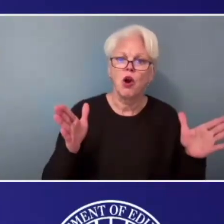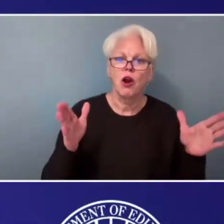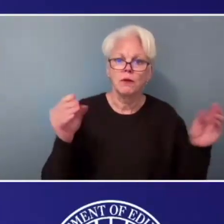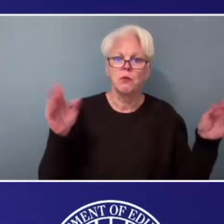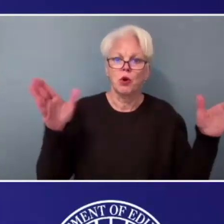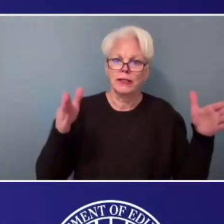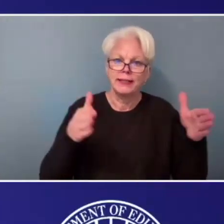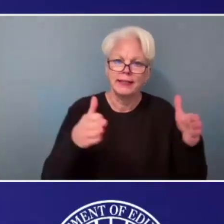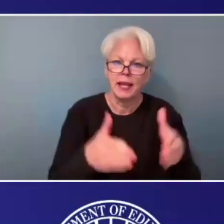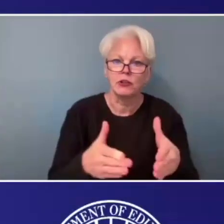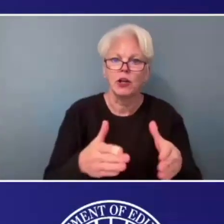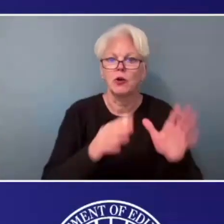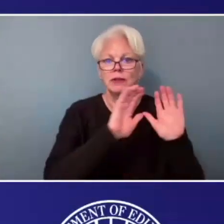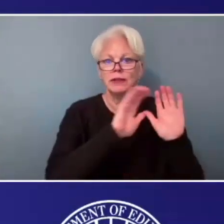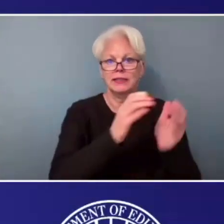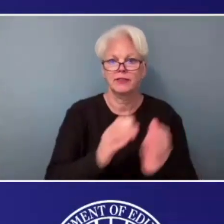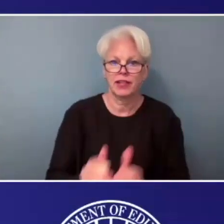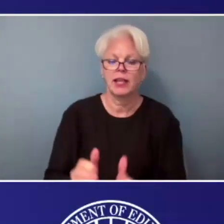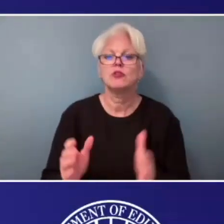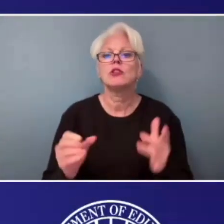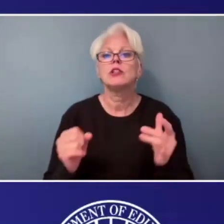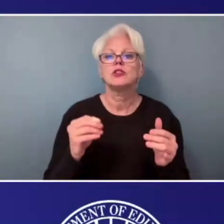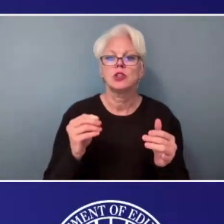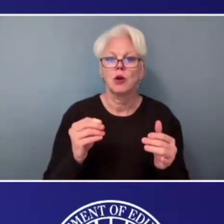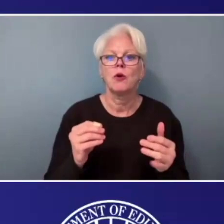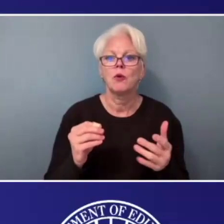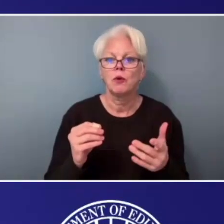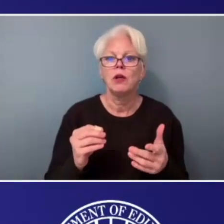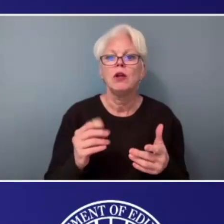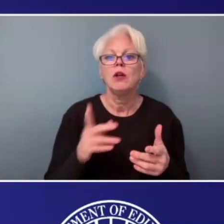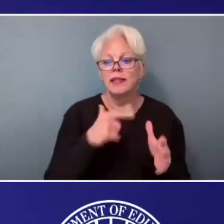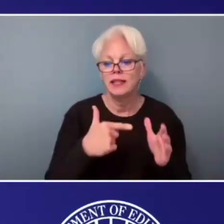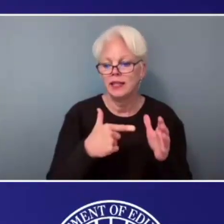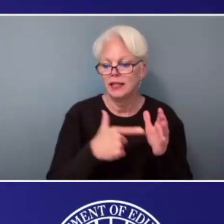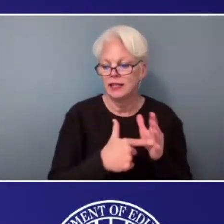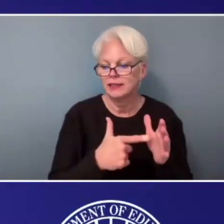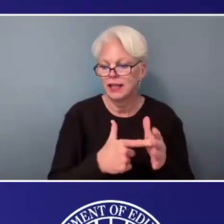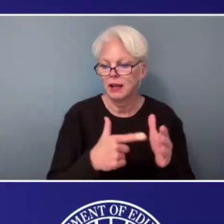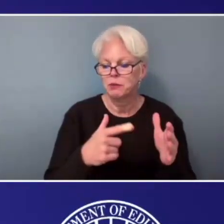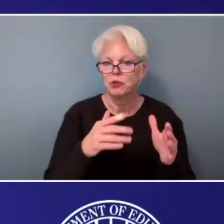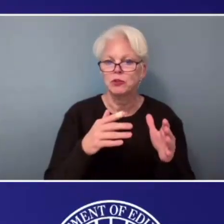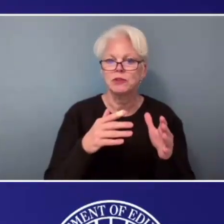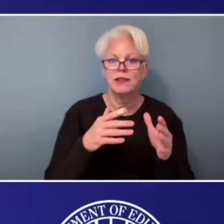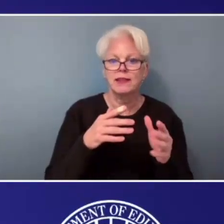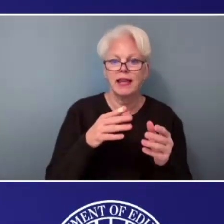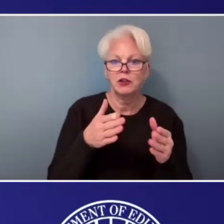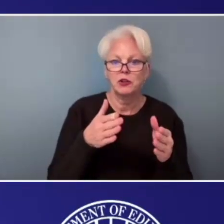So basically what we said was let's take the examples, which are narrow, and broaden it out to the,